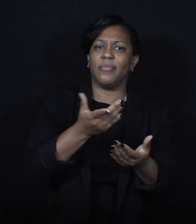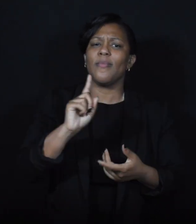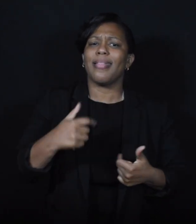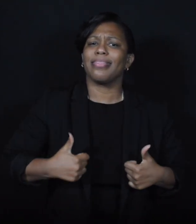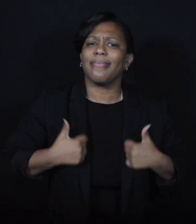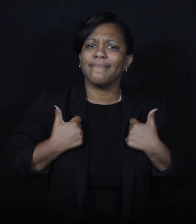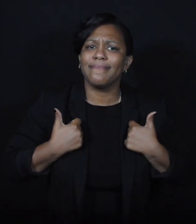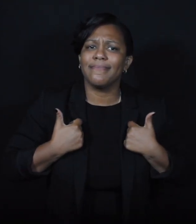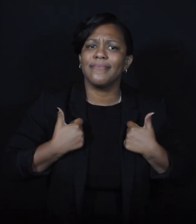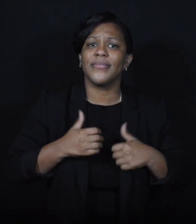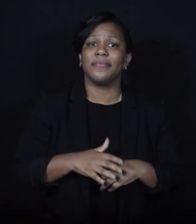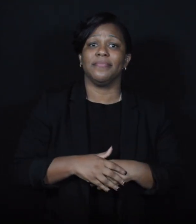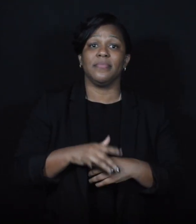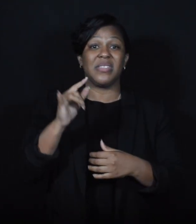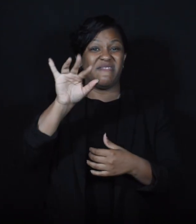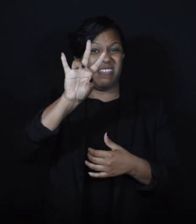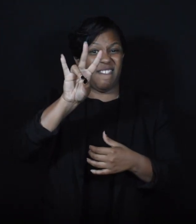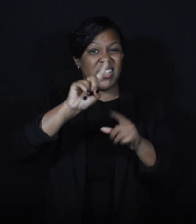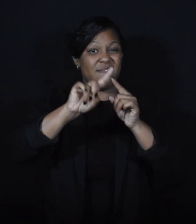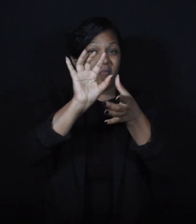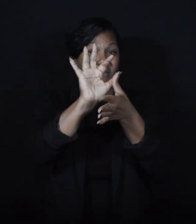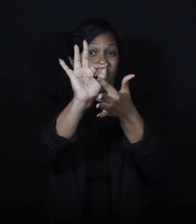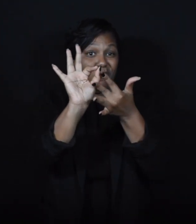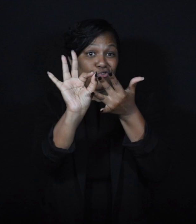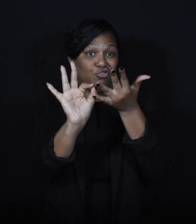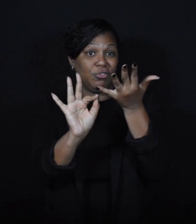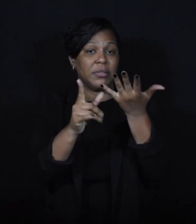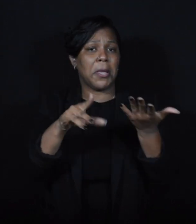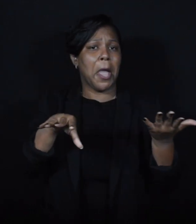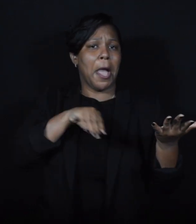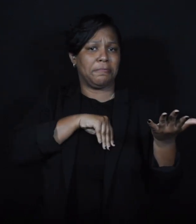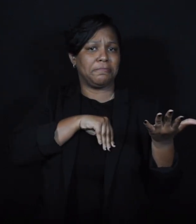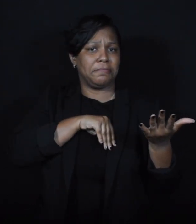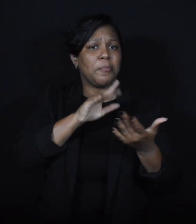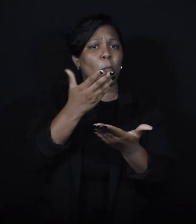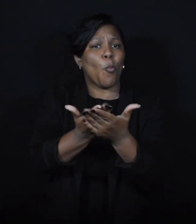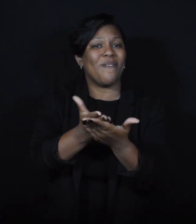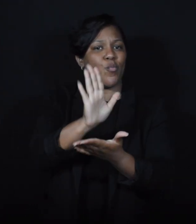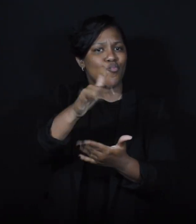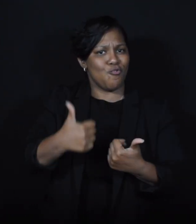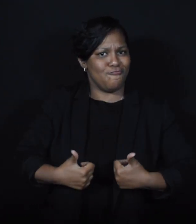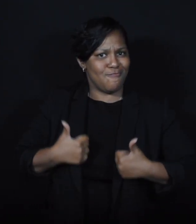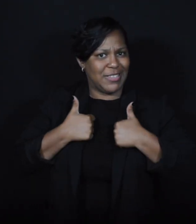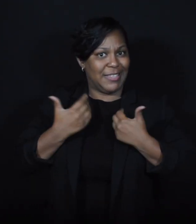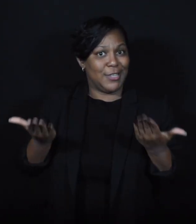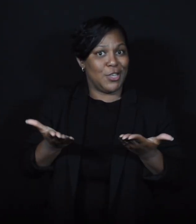There are seven options that are acceptable ways to prove that you reside in Minnesota.